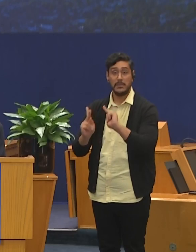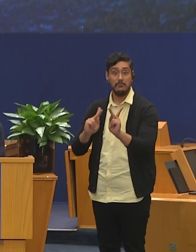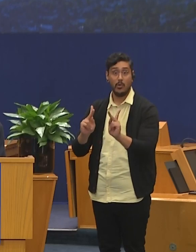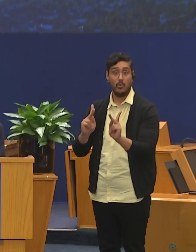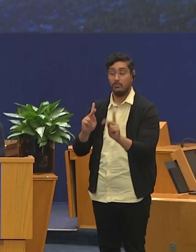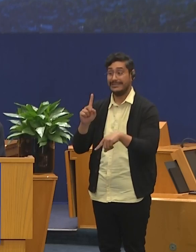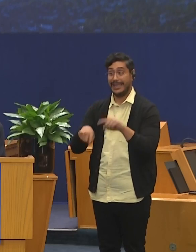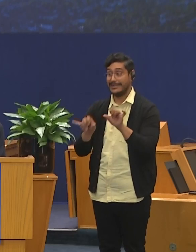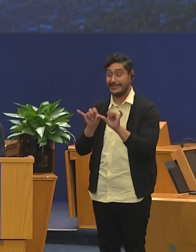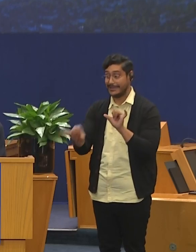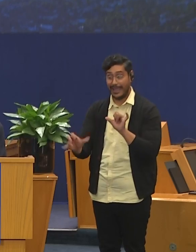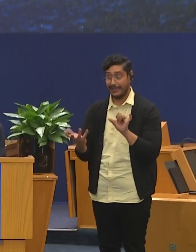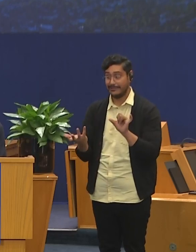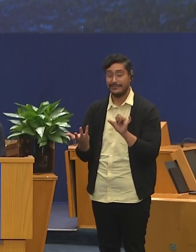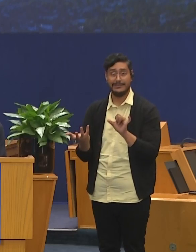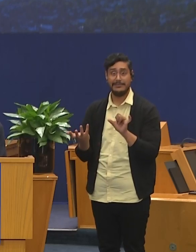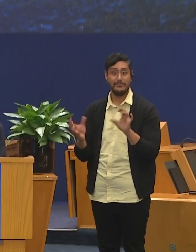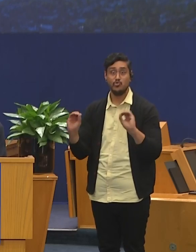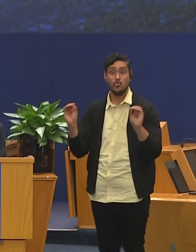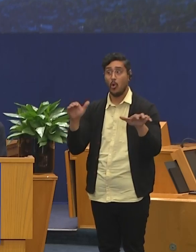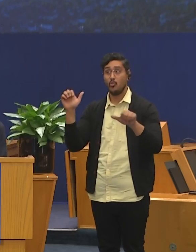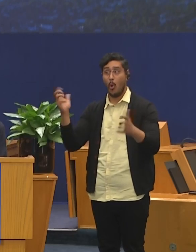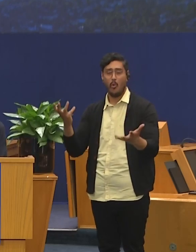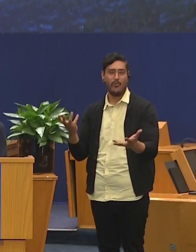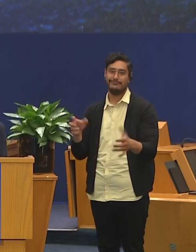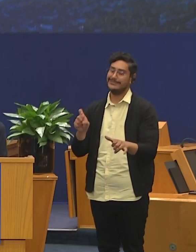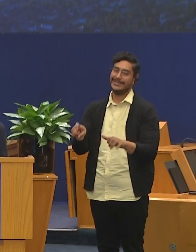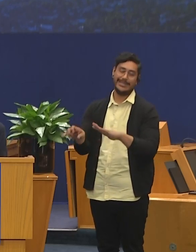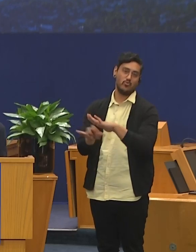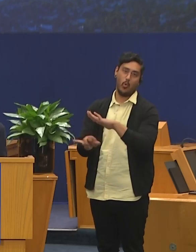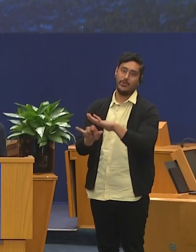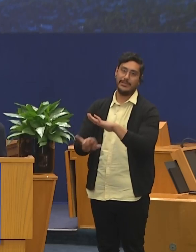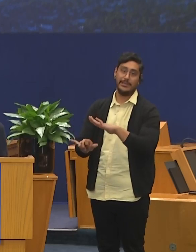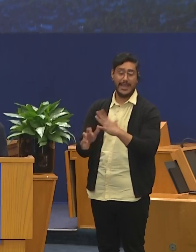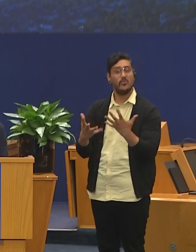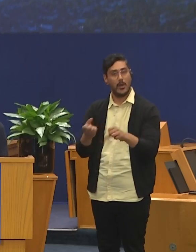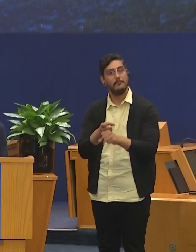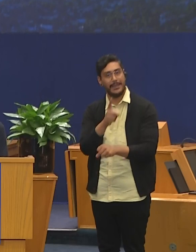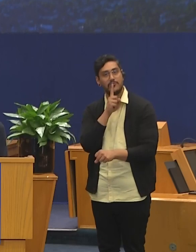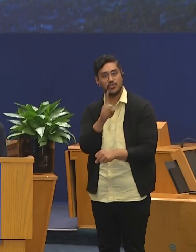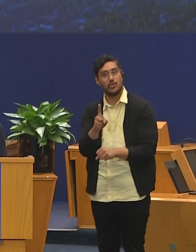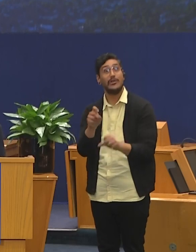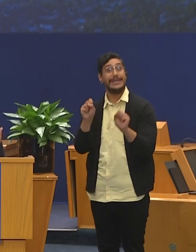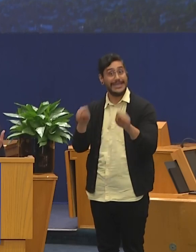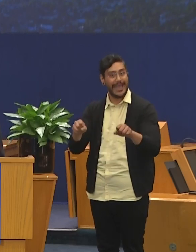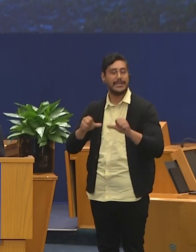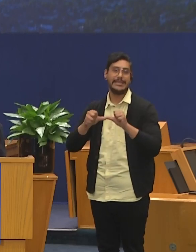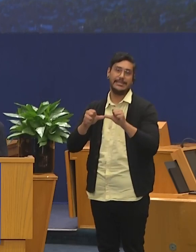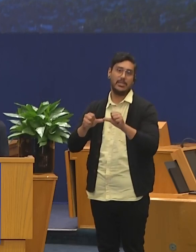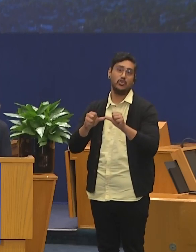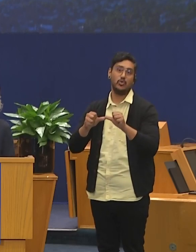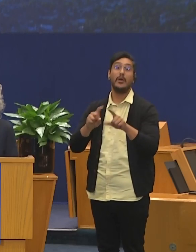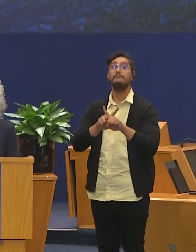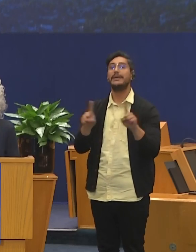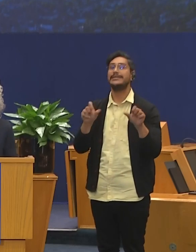WHO CANNOT STAY, HAVE NO PLACE TO GO, BUT NEED TO BE QUARANTINED AND ISOLATED. AND NEED TO MAKE SURE WE CAN DO